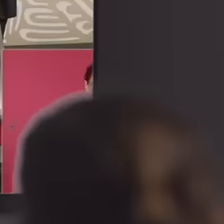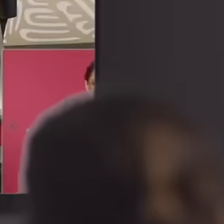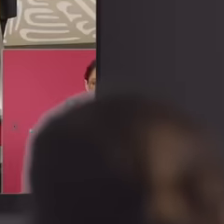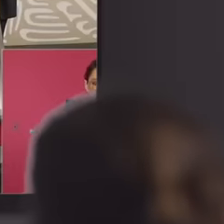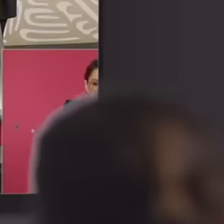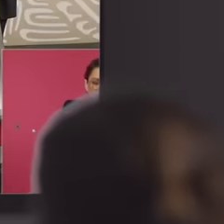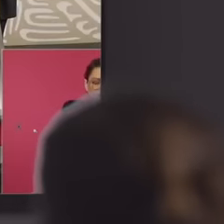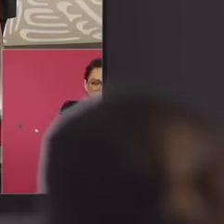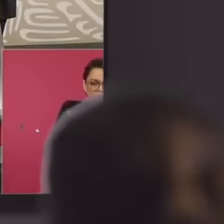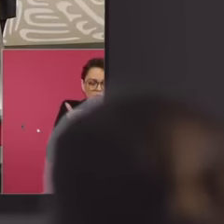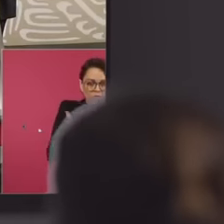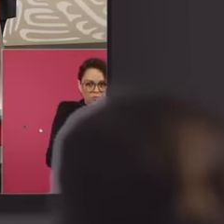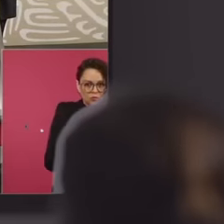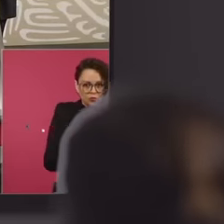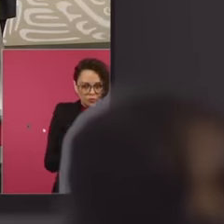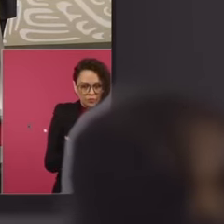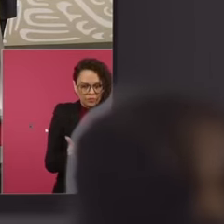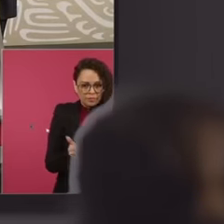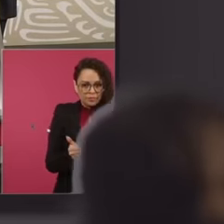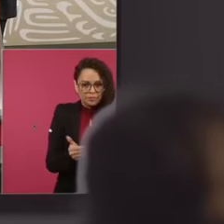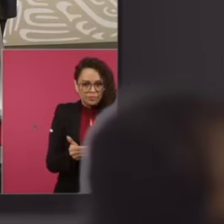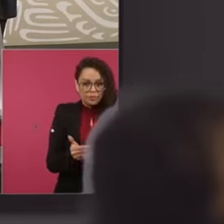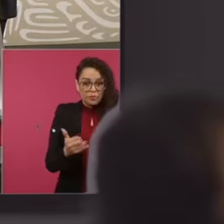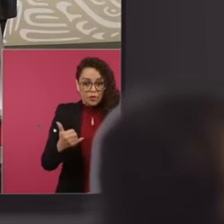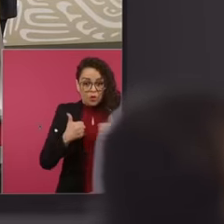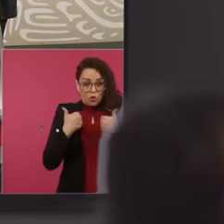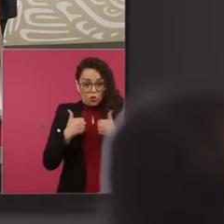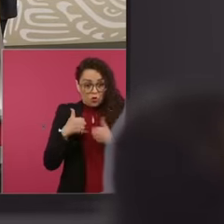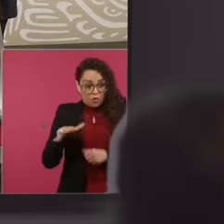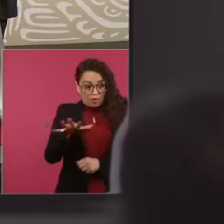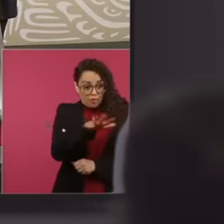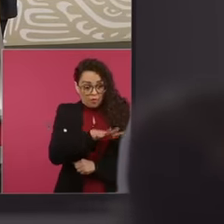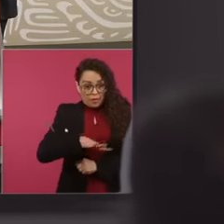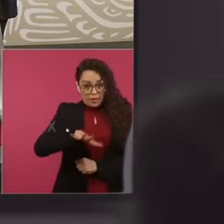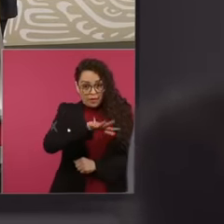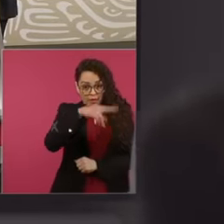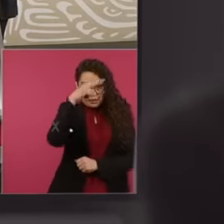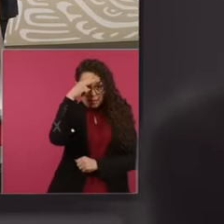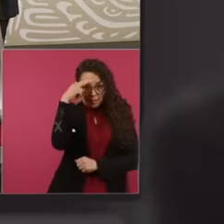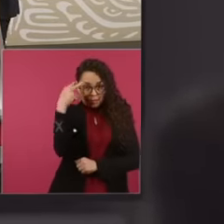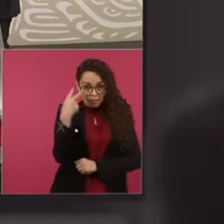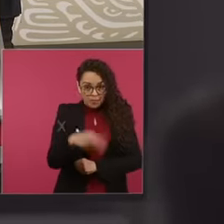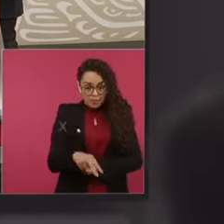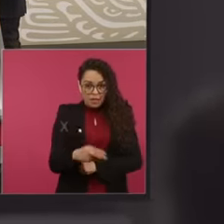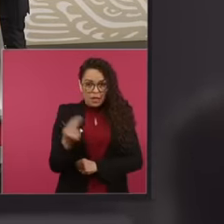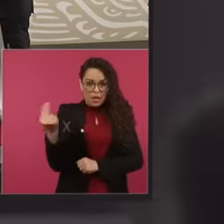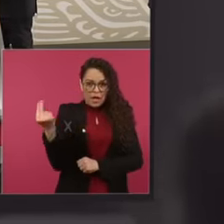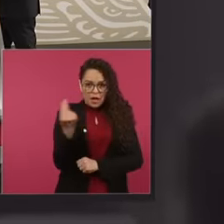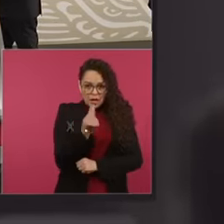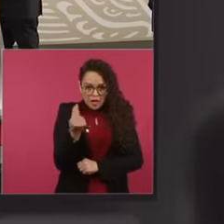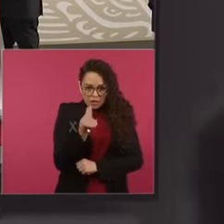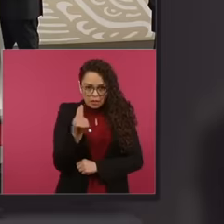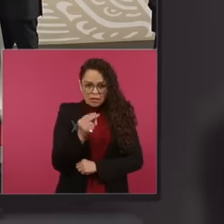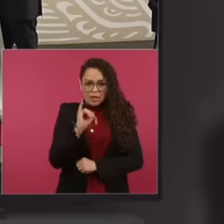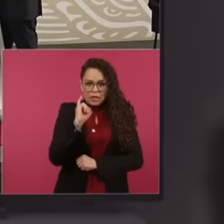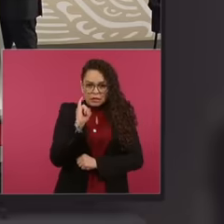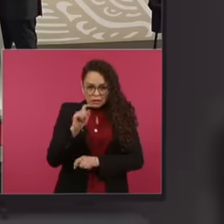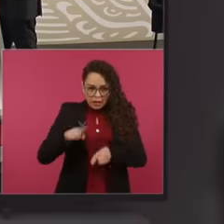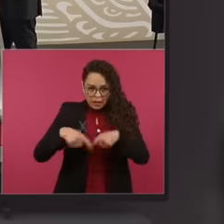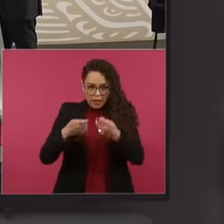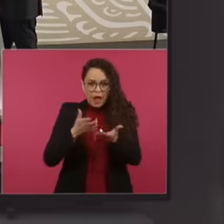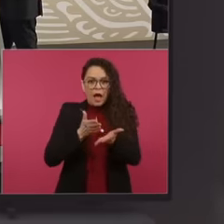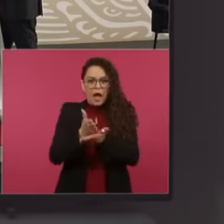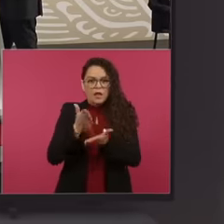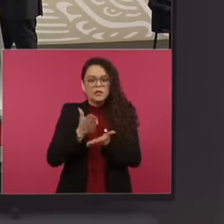We must open the doors of our universities to ambitious young Mexicans and make the